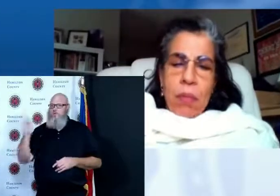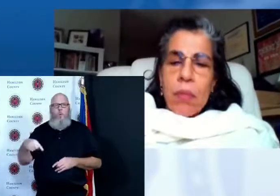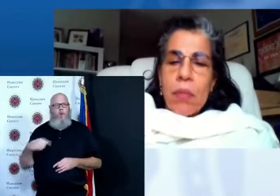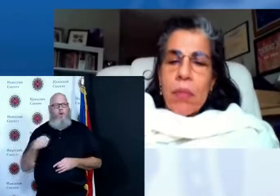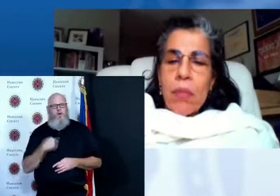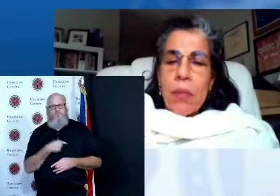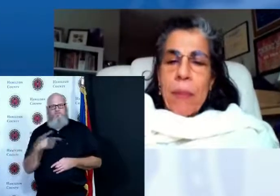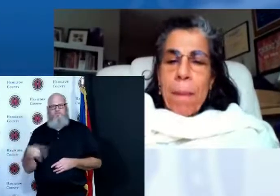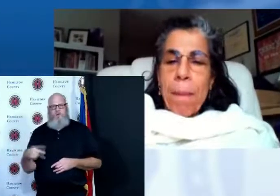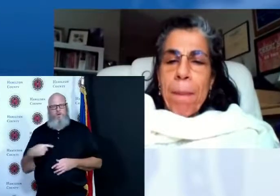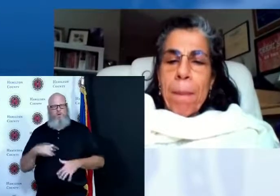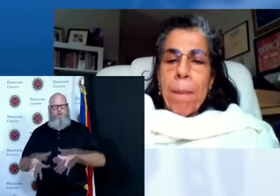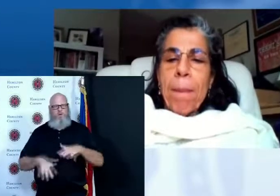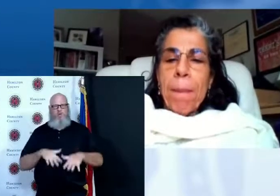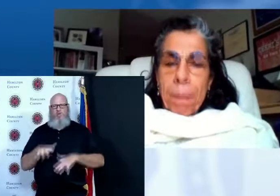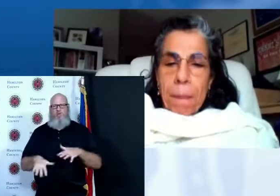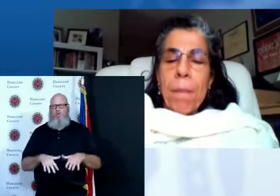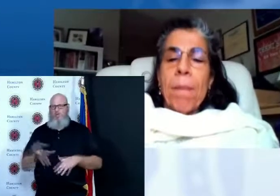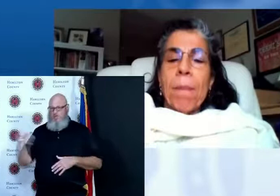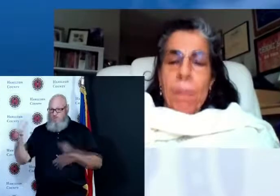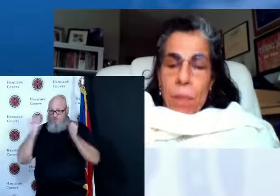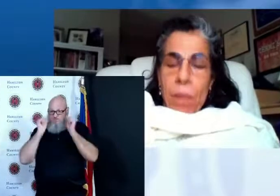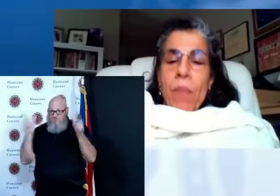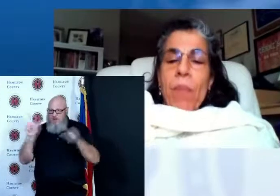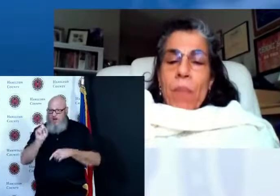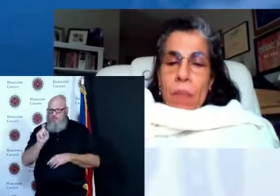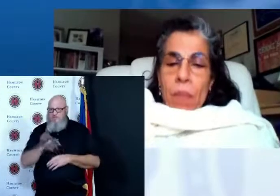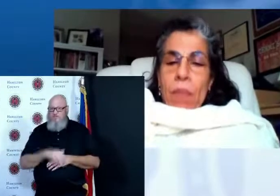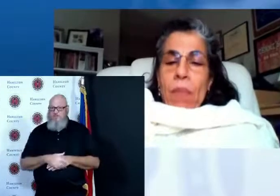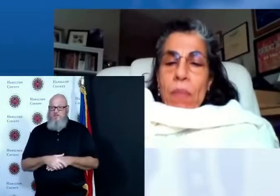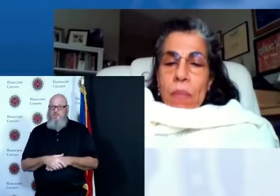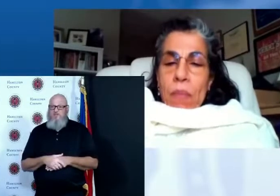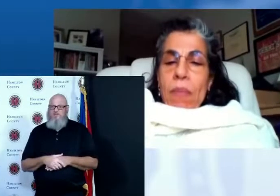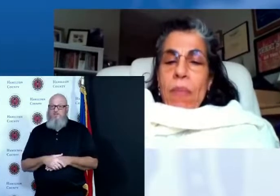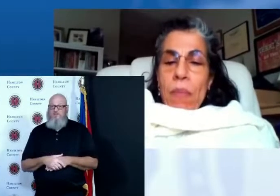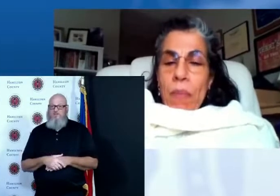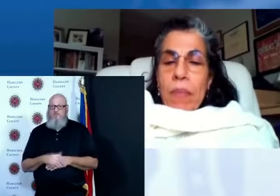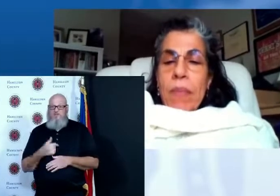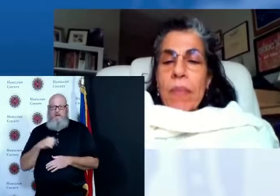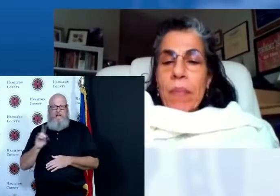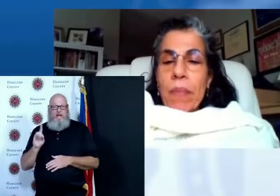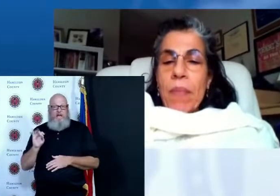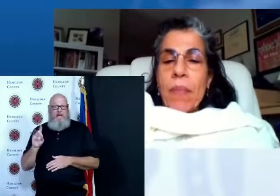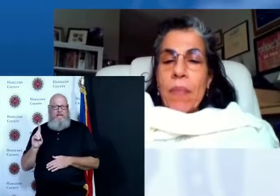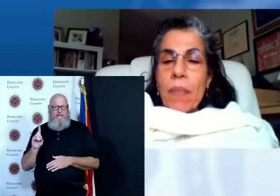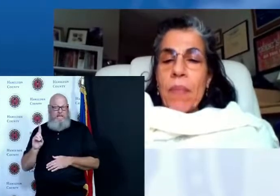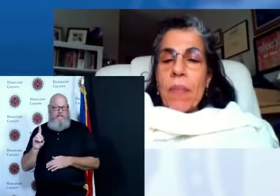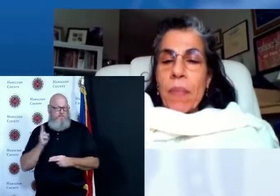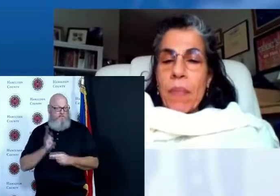our our numbers were in the upward trend the dashboard did kind of show that we were heading